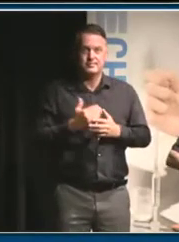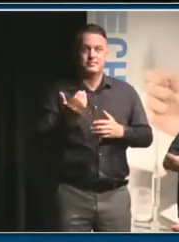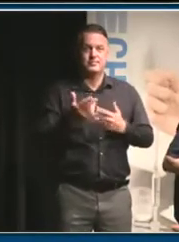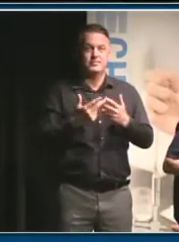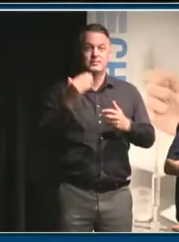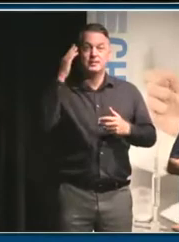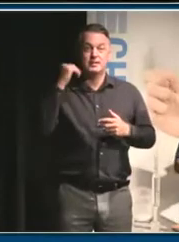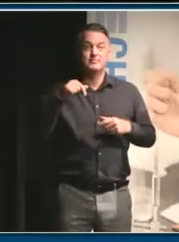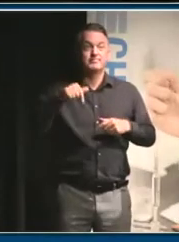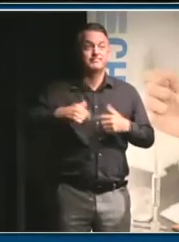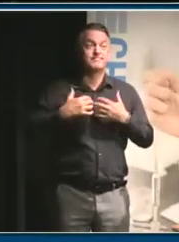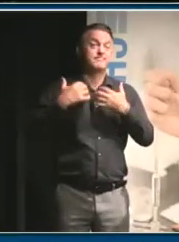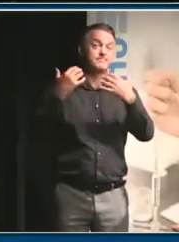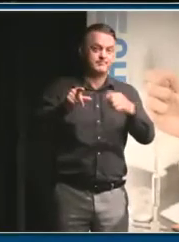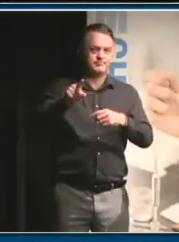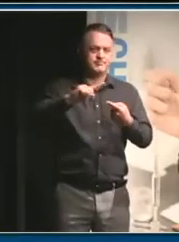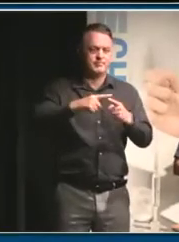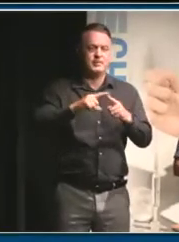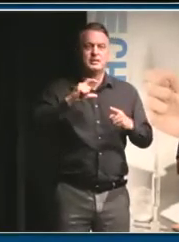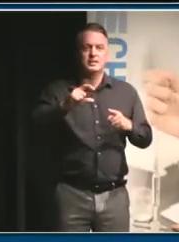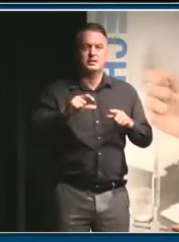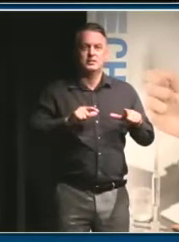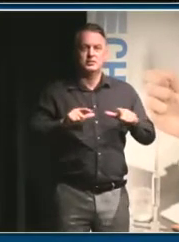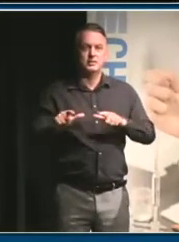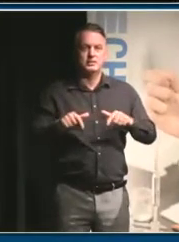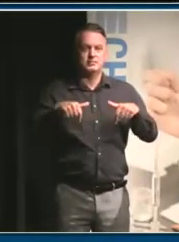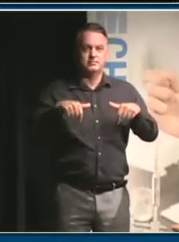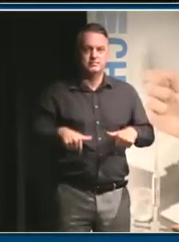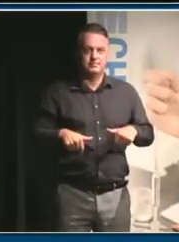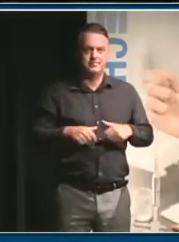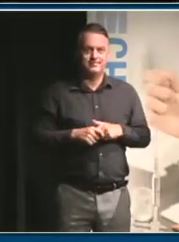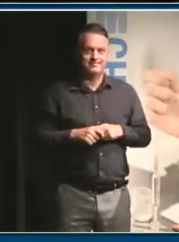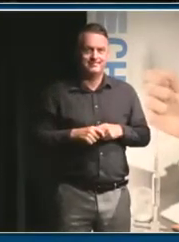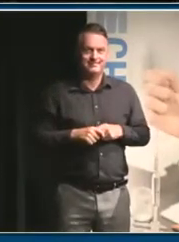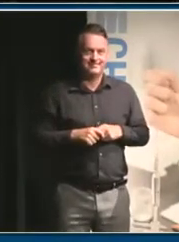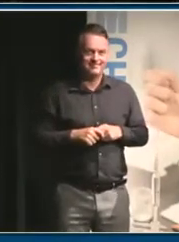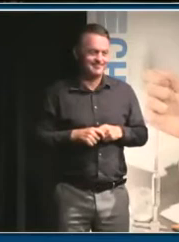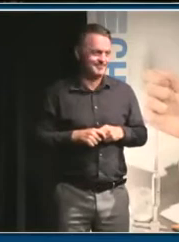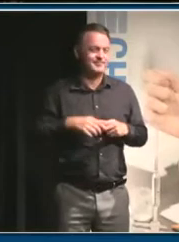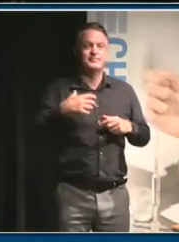back here, is executive director of Beyond Benign and this organisation is focused on K-12 and